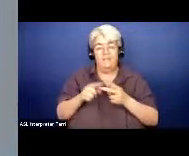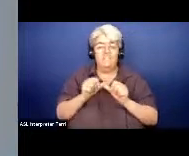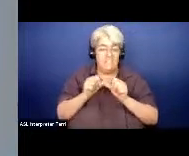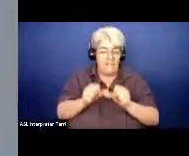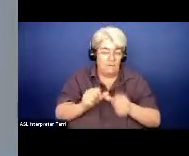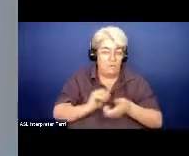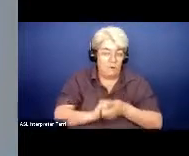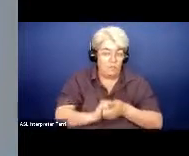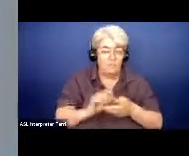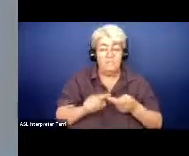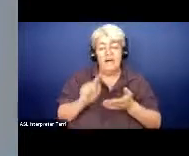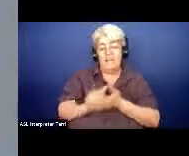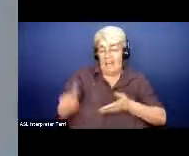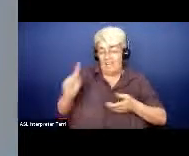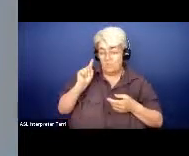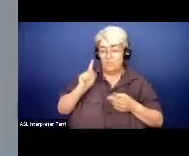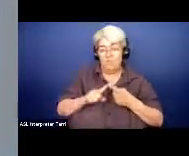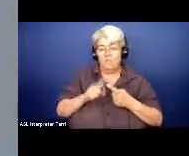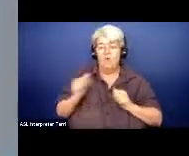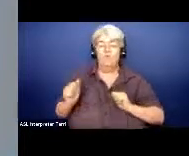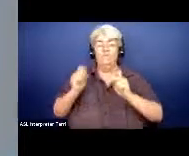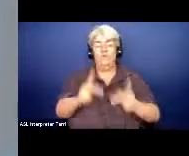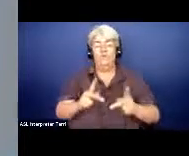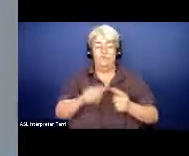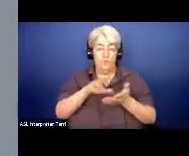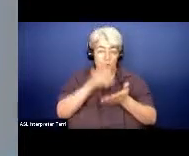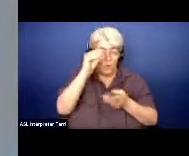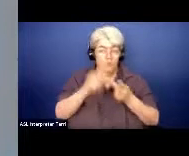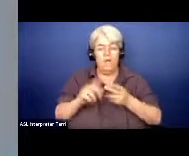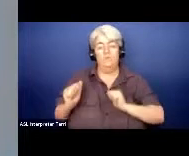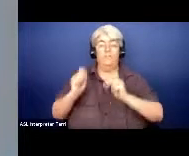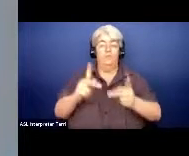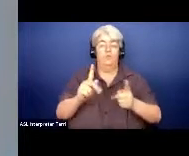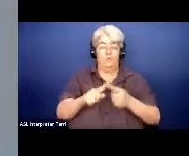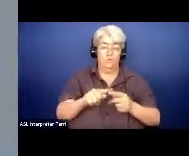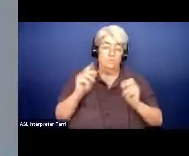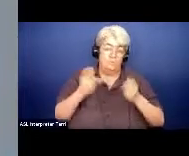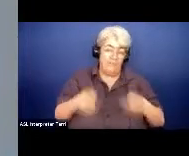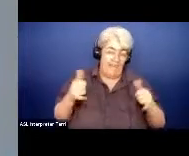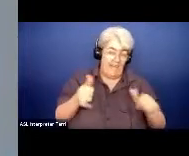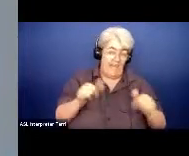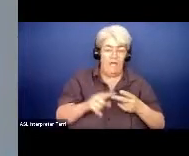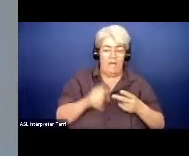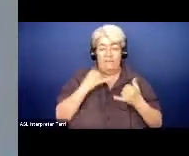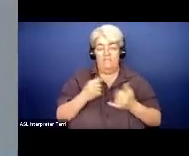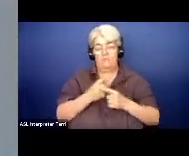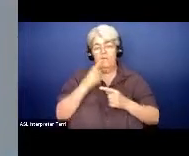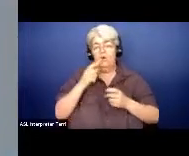last week that was return to learn and return to play. This week we're going to be talking about criminal and juvenile justice.